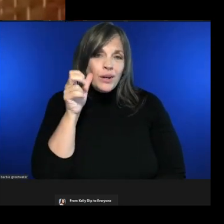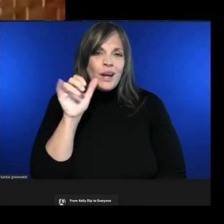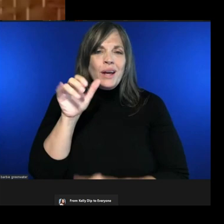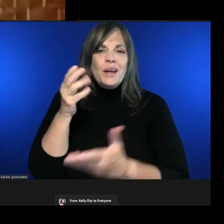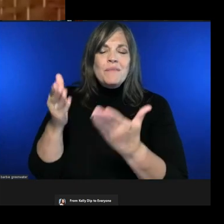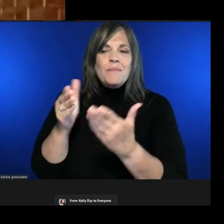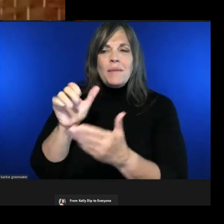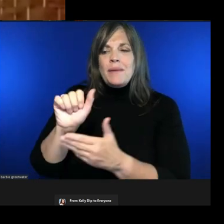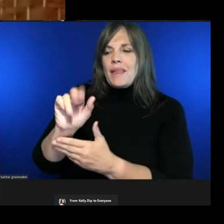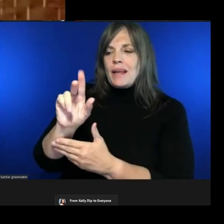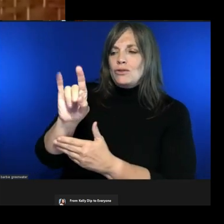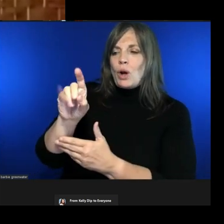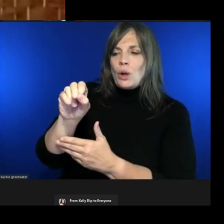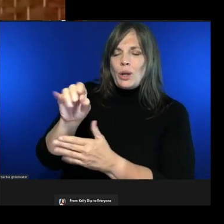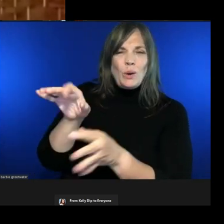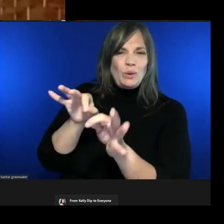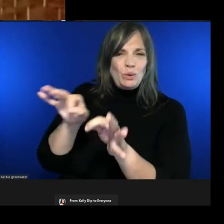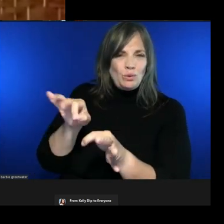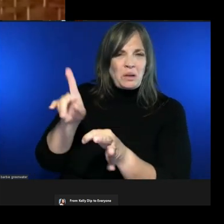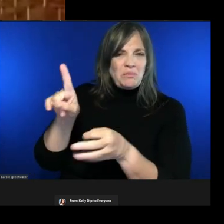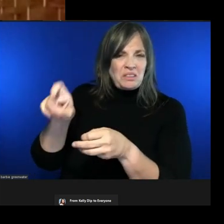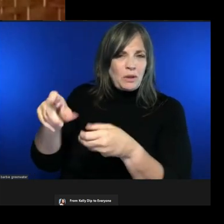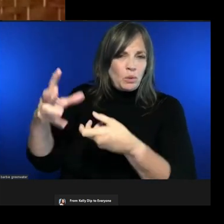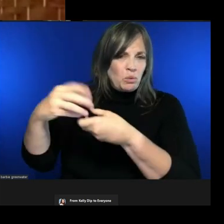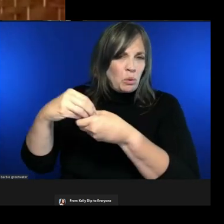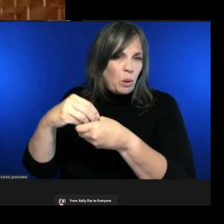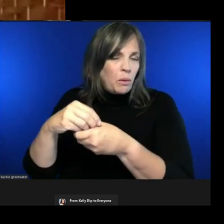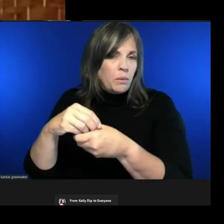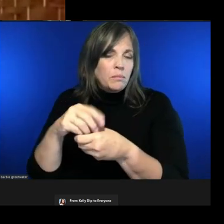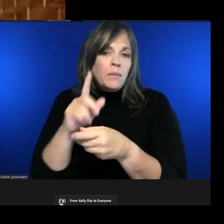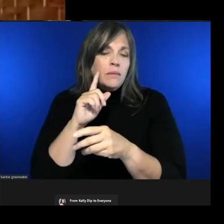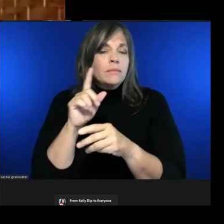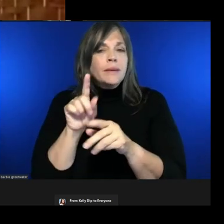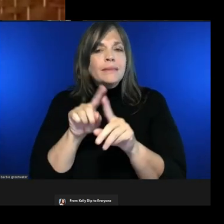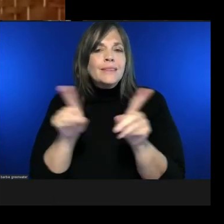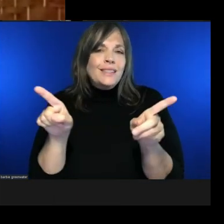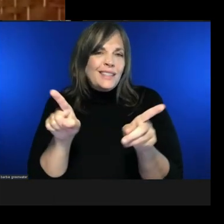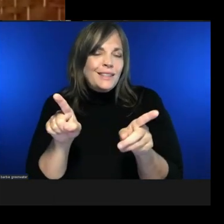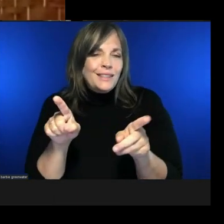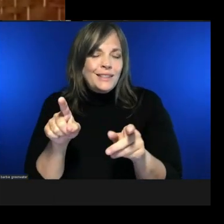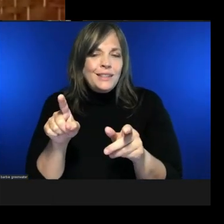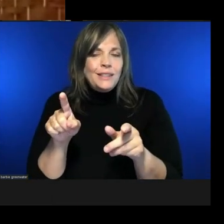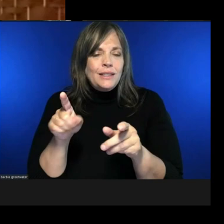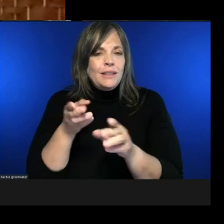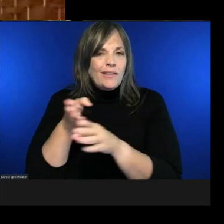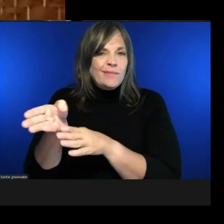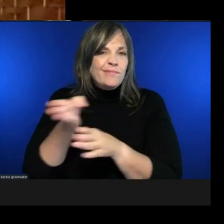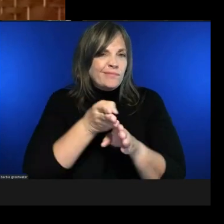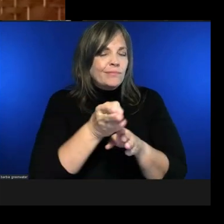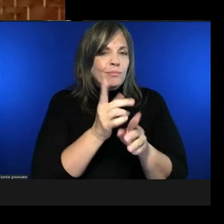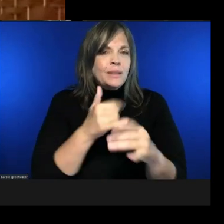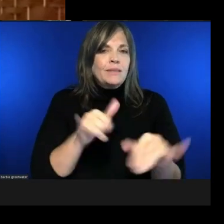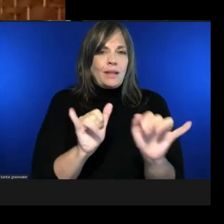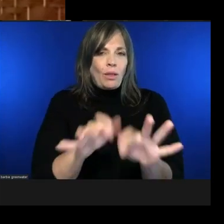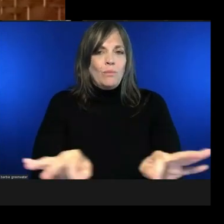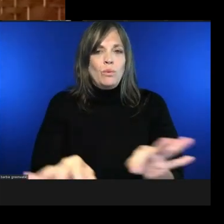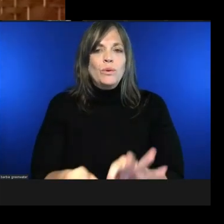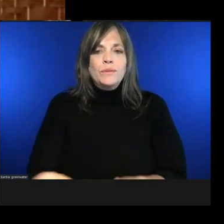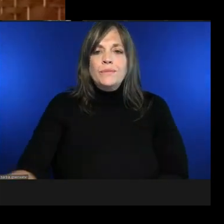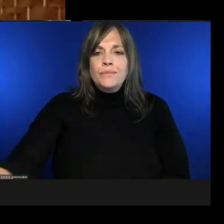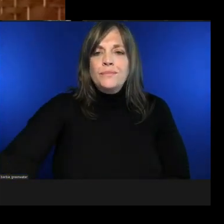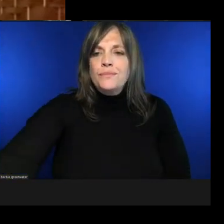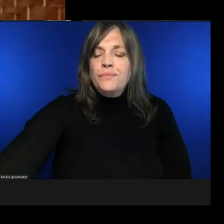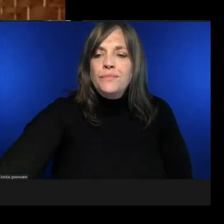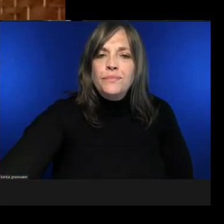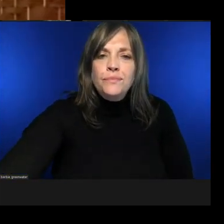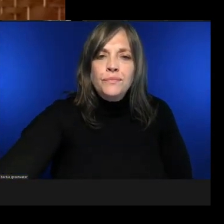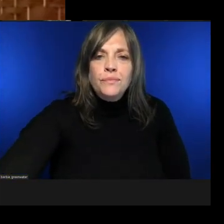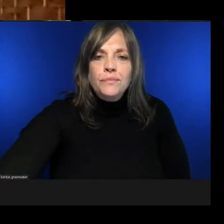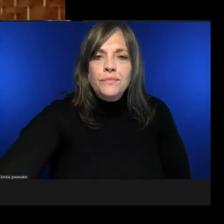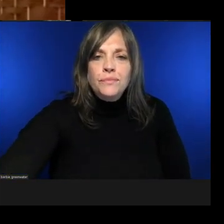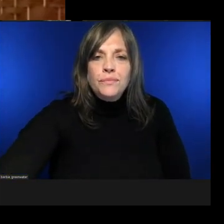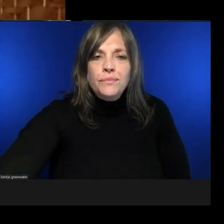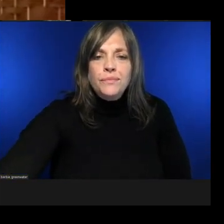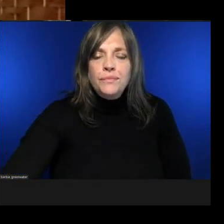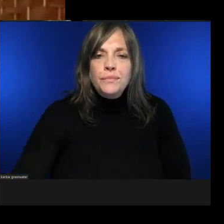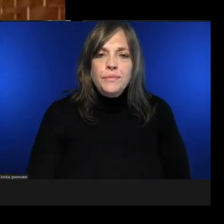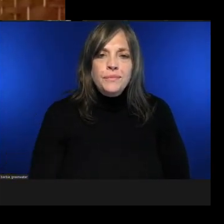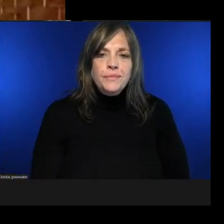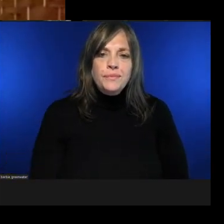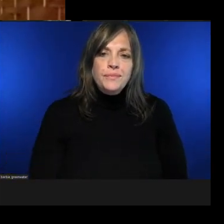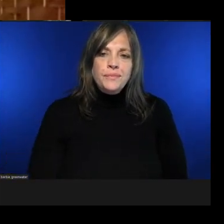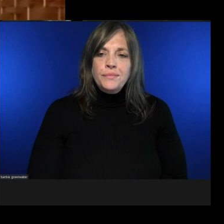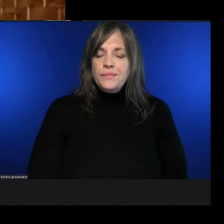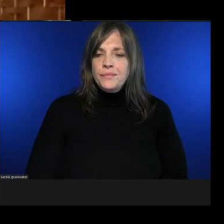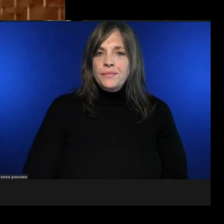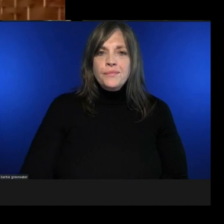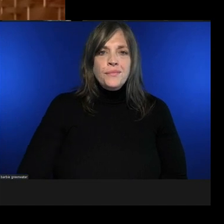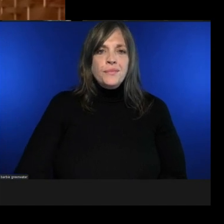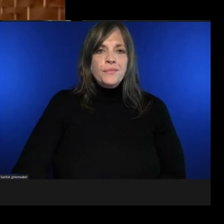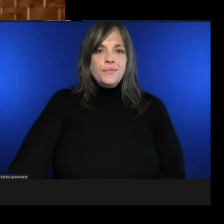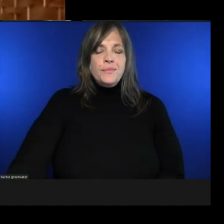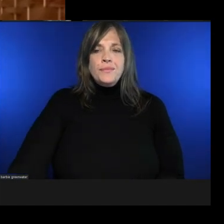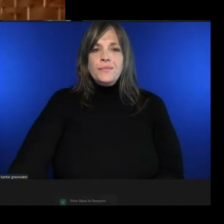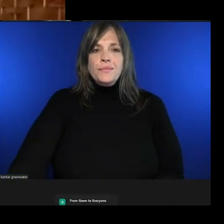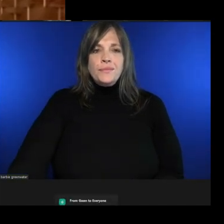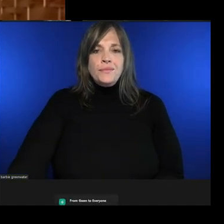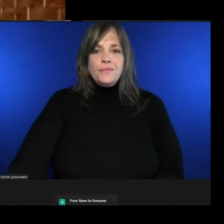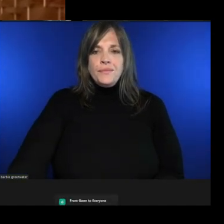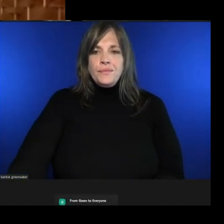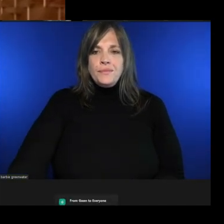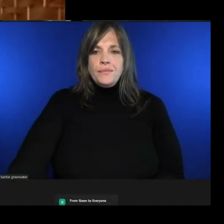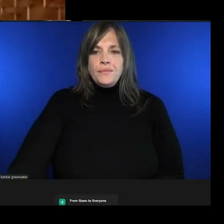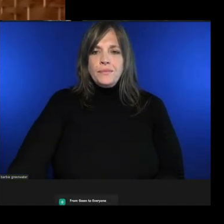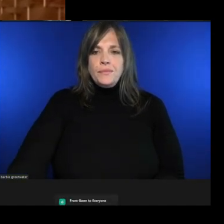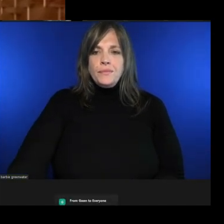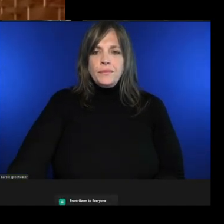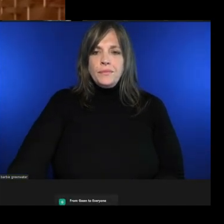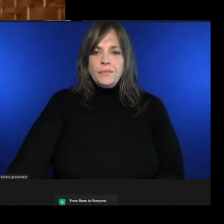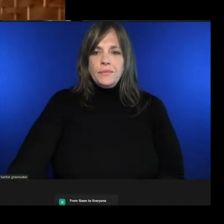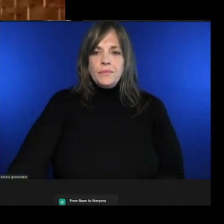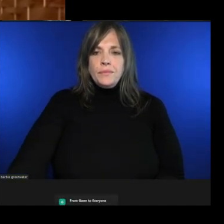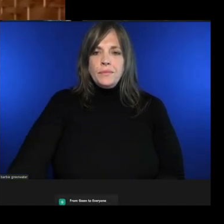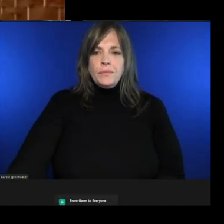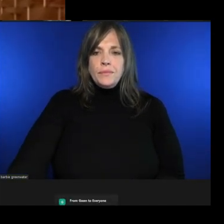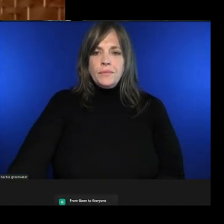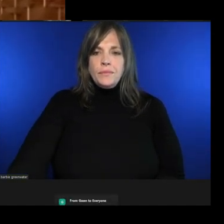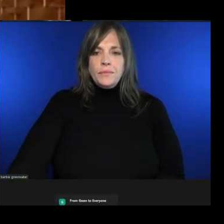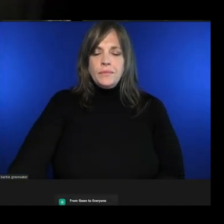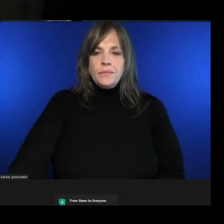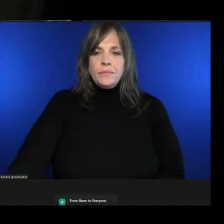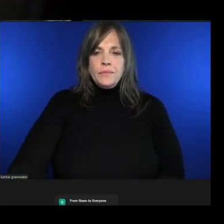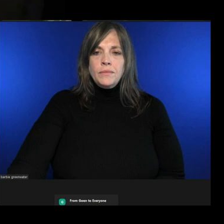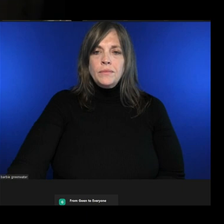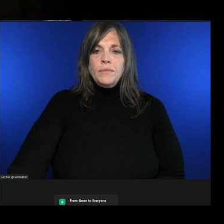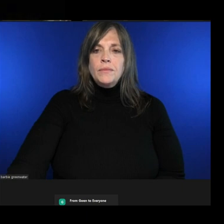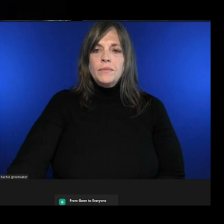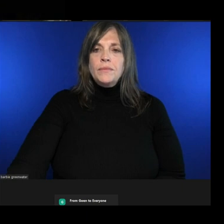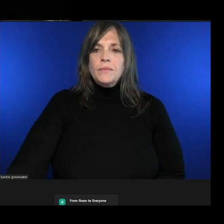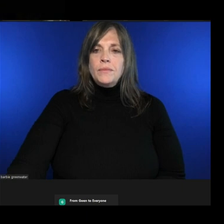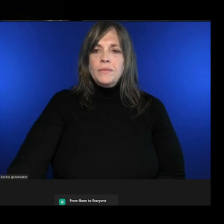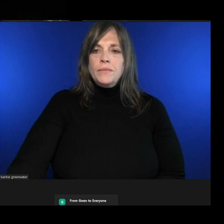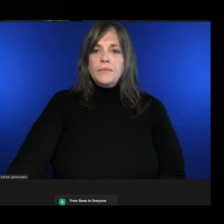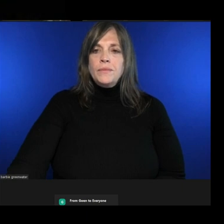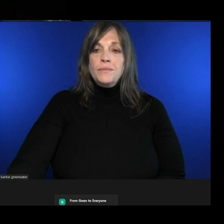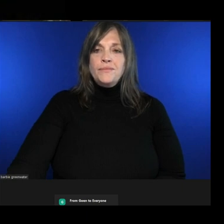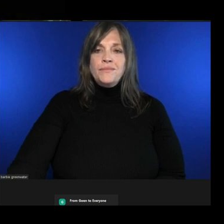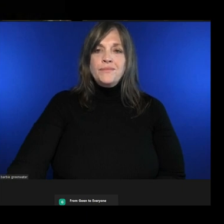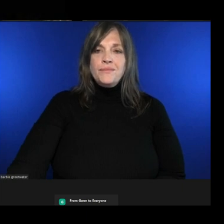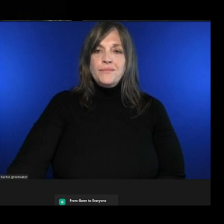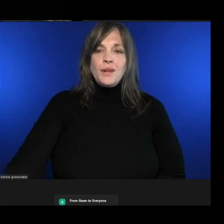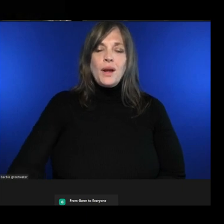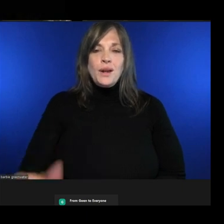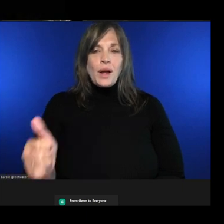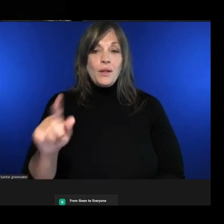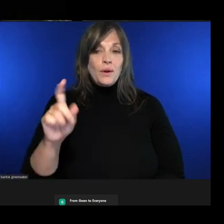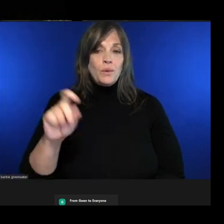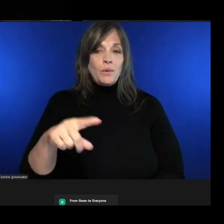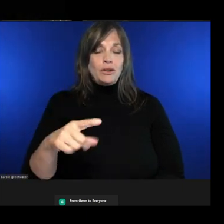And just as important.THOMAS: So another question I had for you, Meryl, from the part where